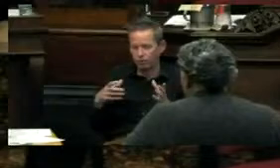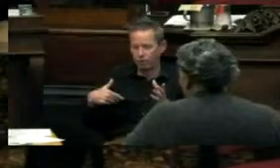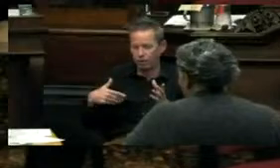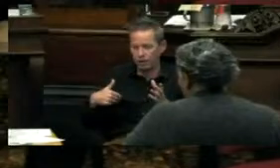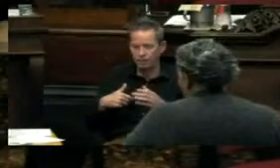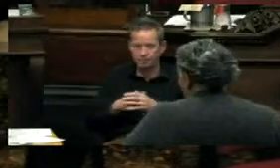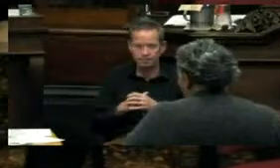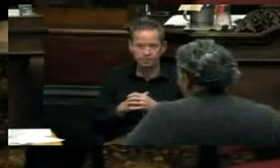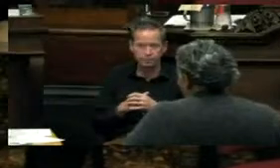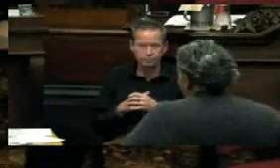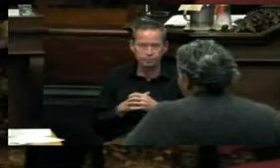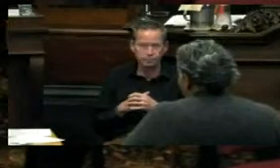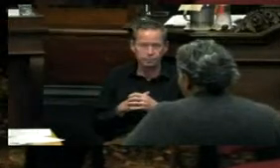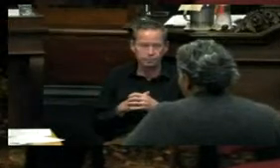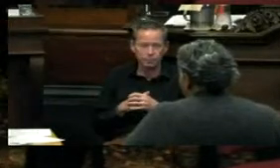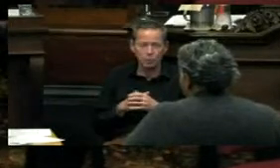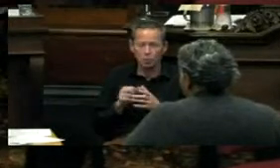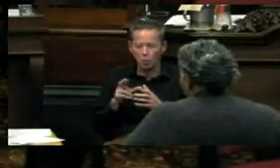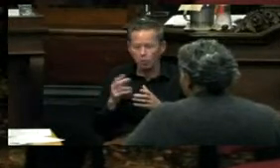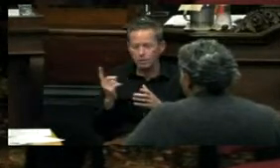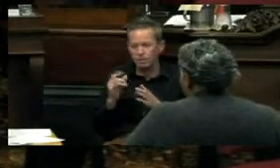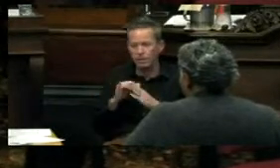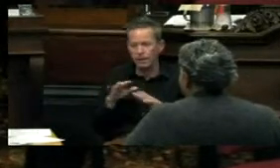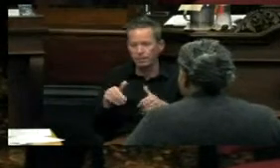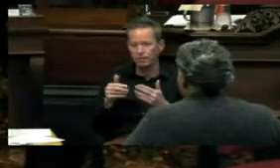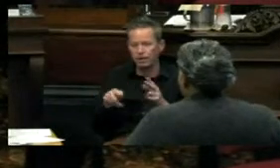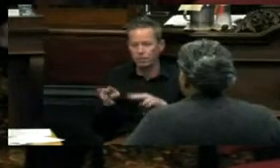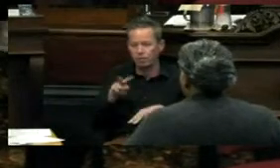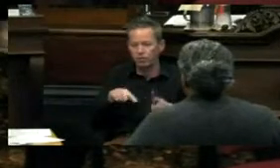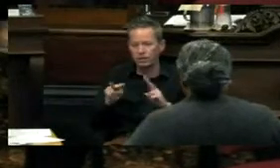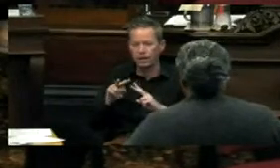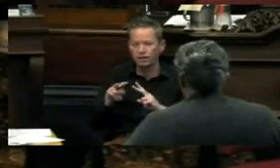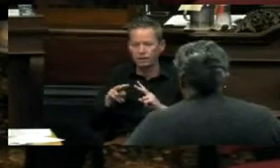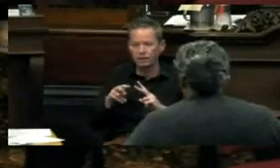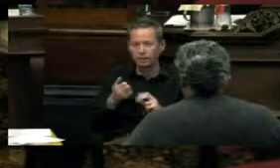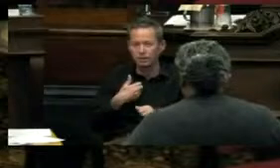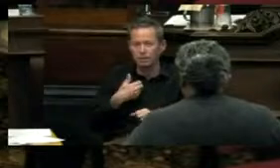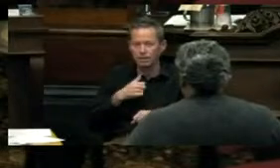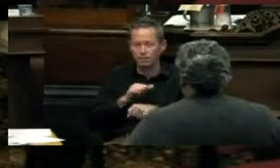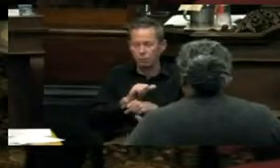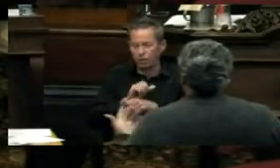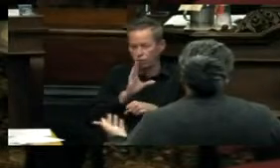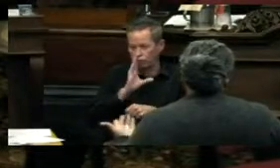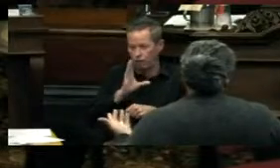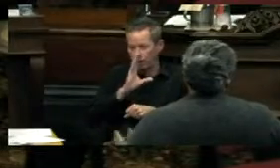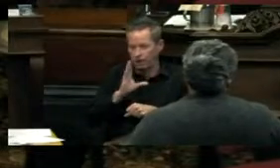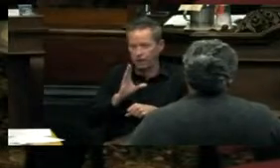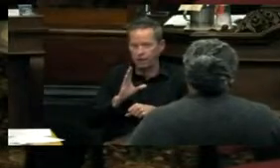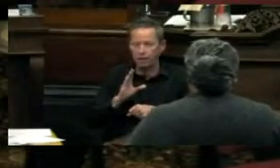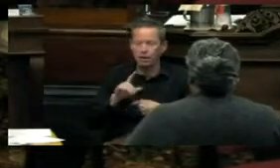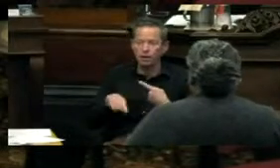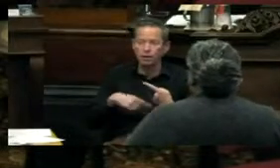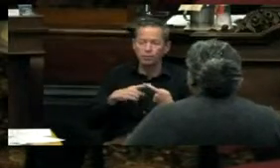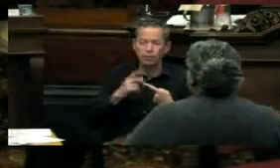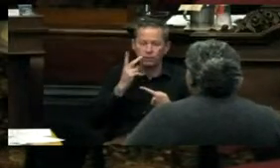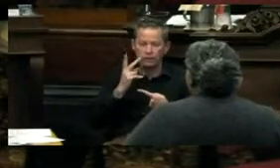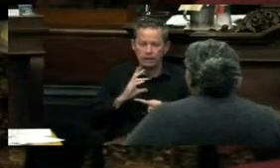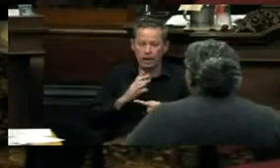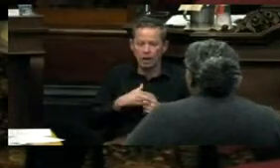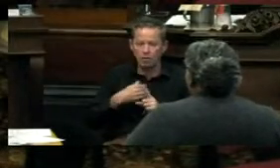actually take leadership over that team as I do not have a director right now in place, nor